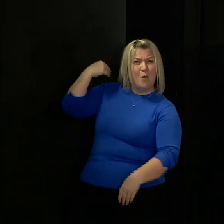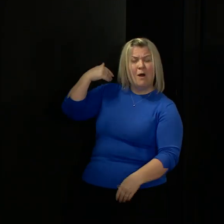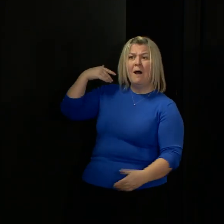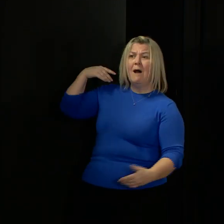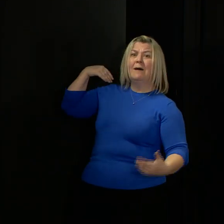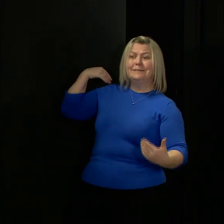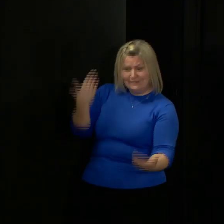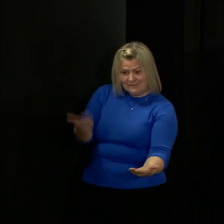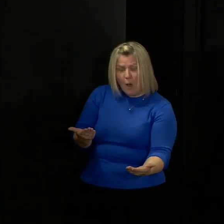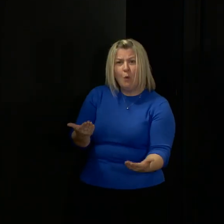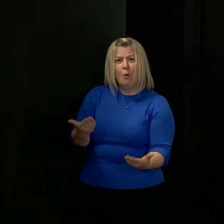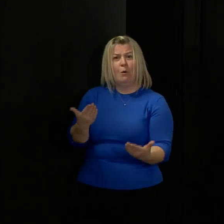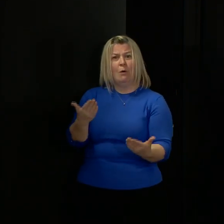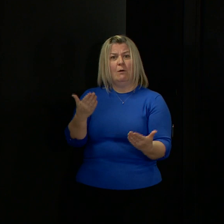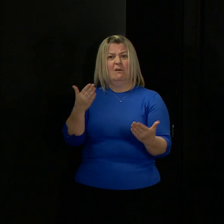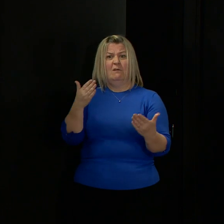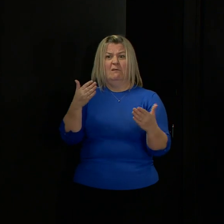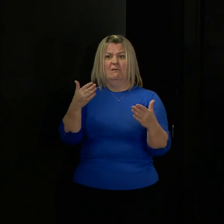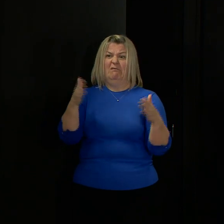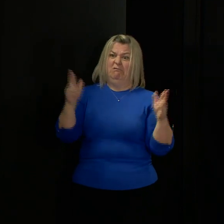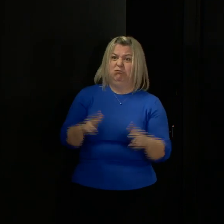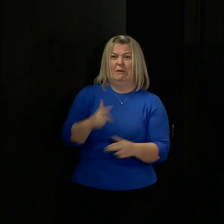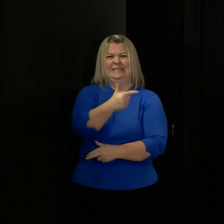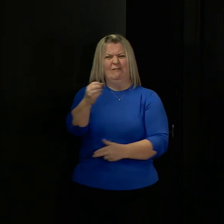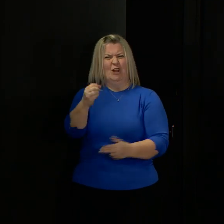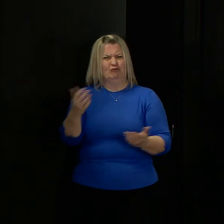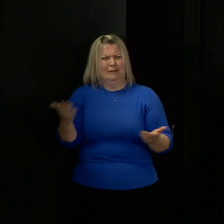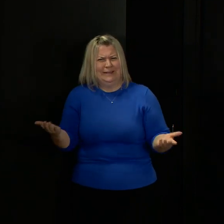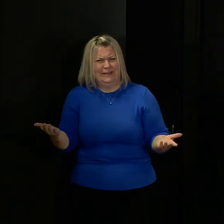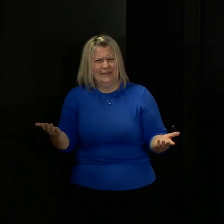investigation because there's an urgent suspicion of cancer now when I speak to